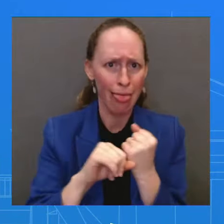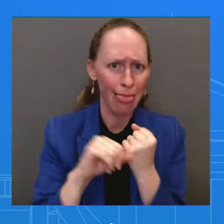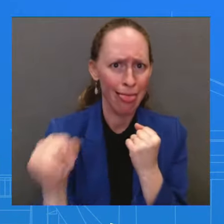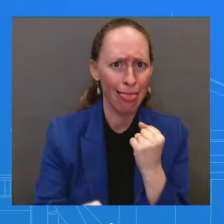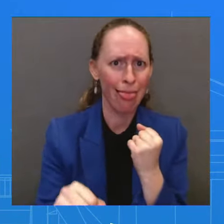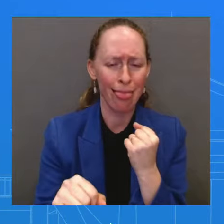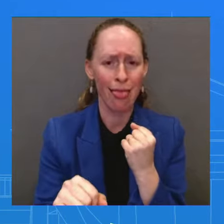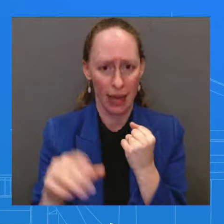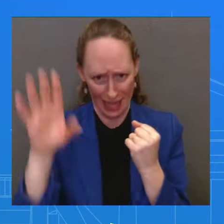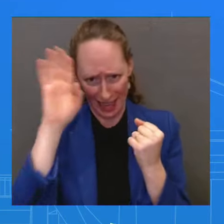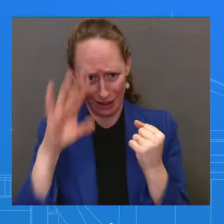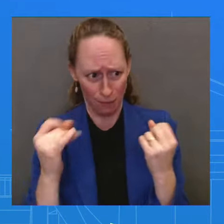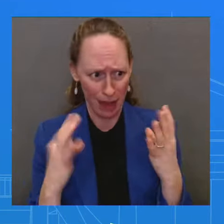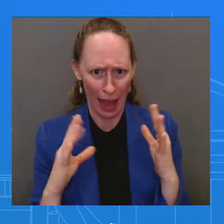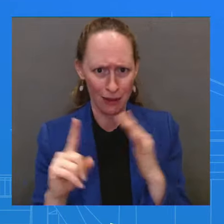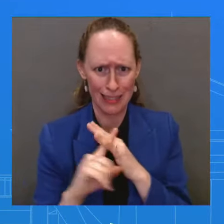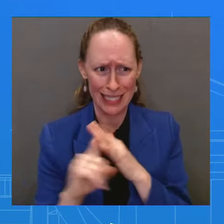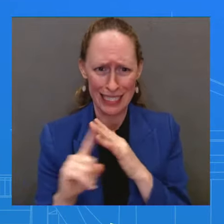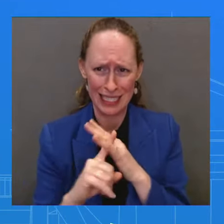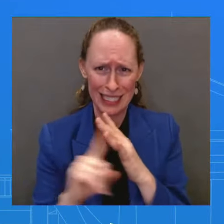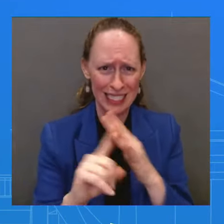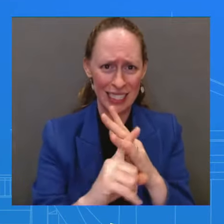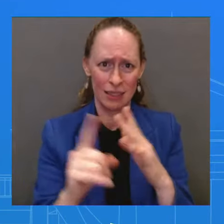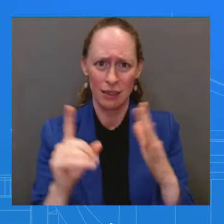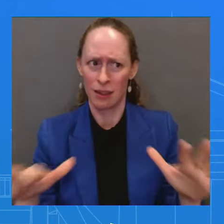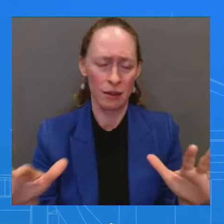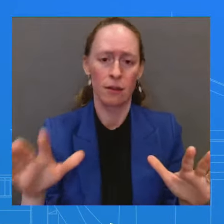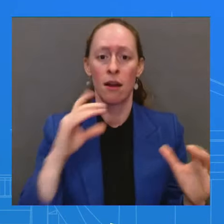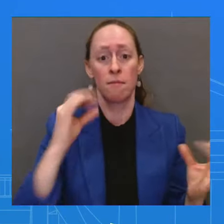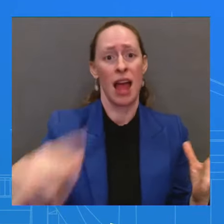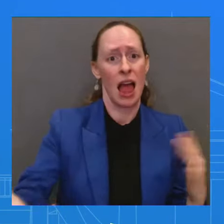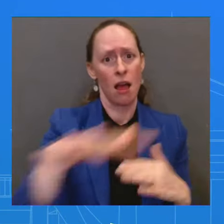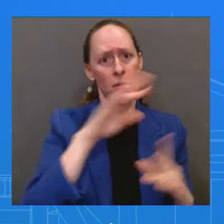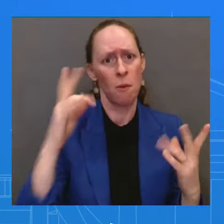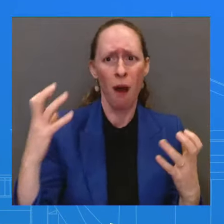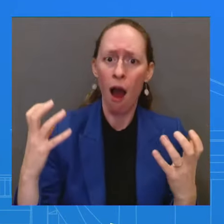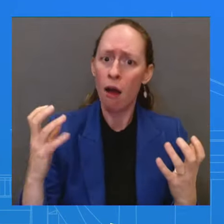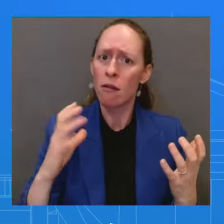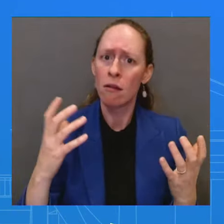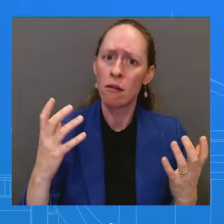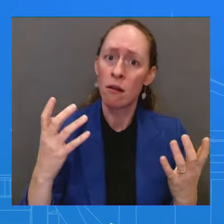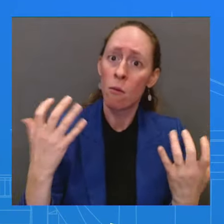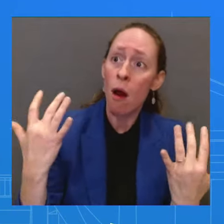from the President moments ago in the Roosevelt Room. The American people deserve leadership